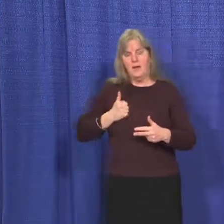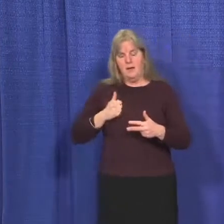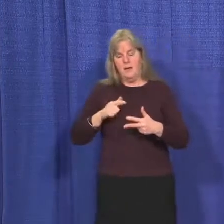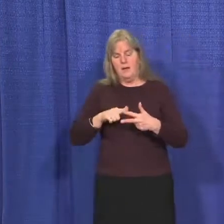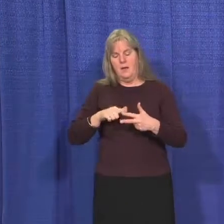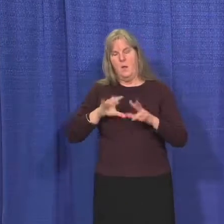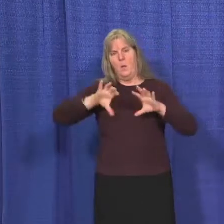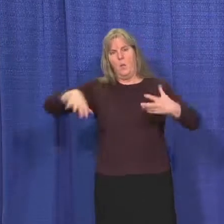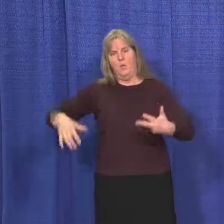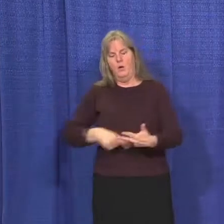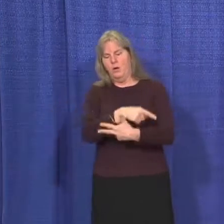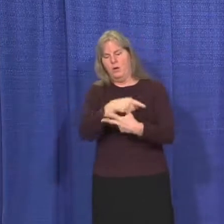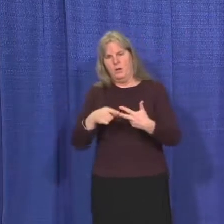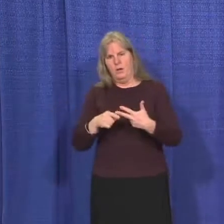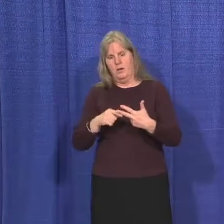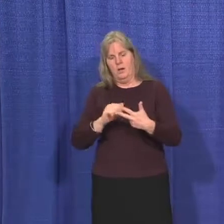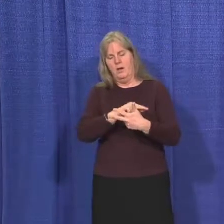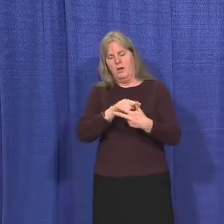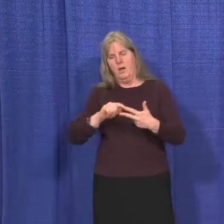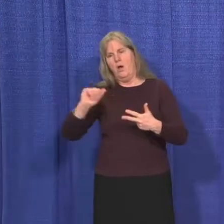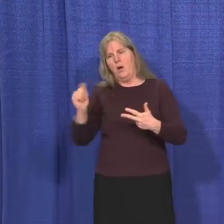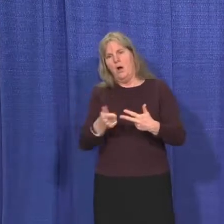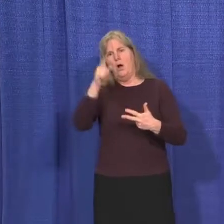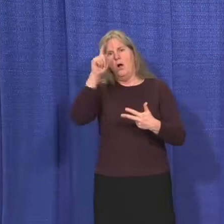and to be truly secure we need all of those populations well